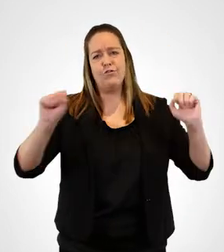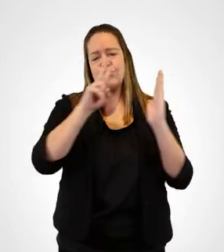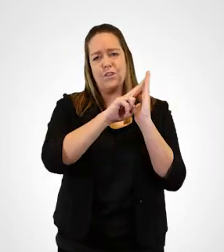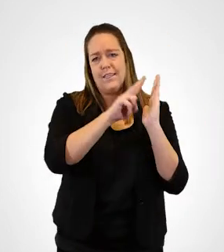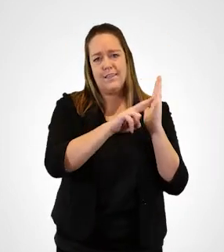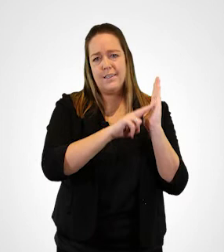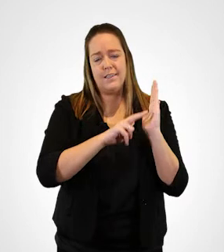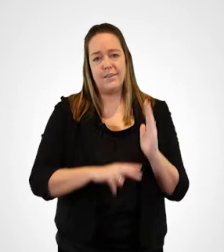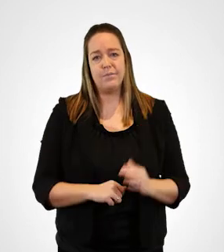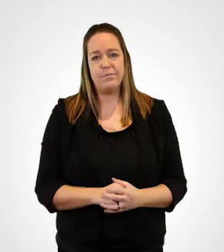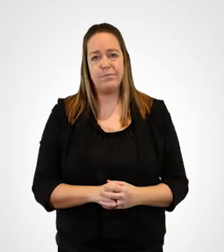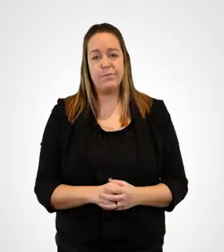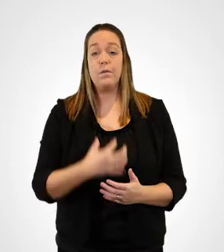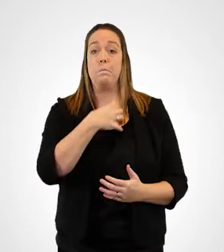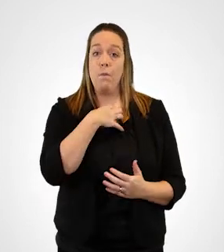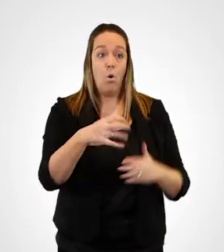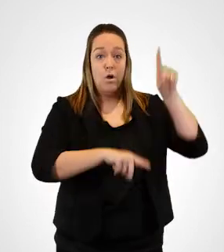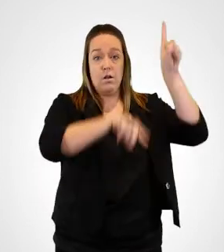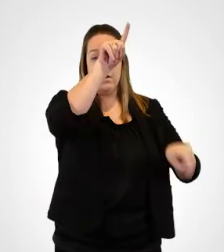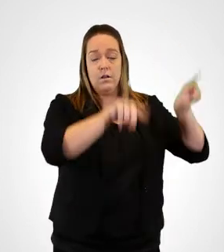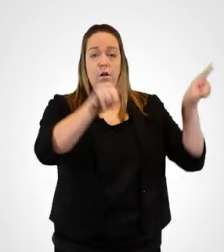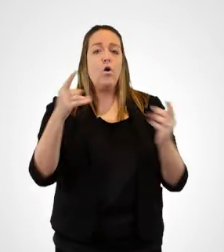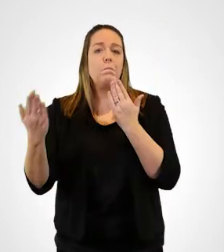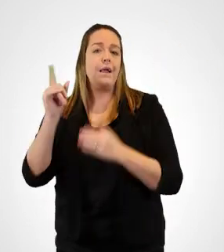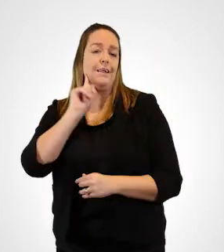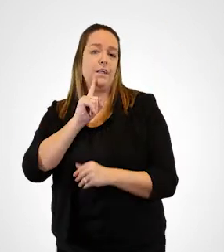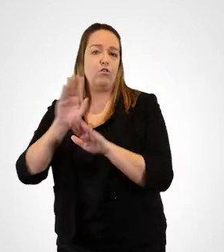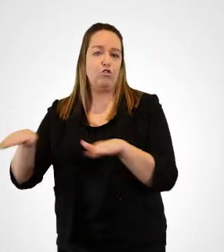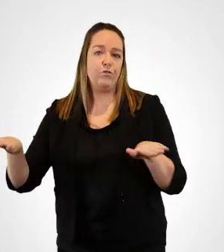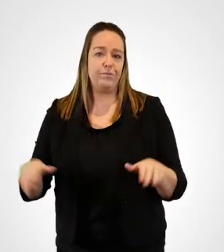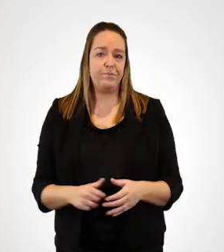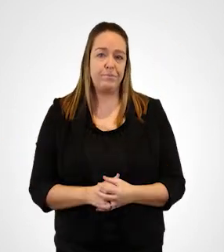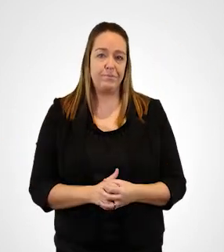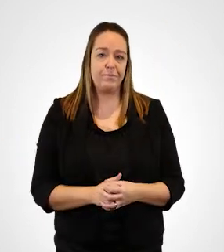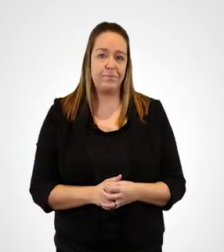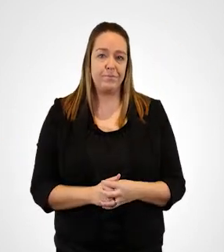It's much more variable than the reading of hearing children.